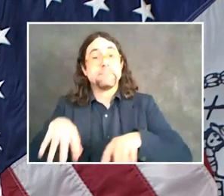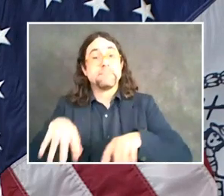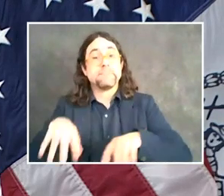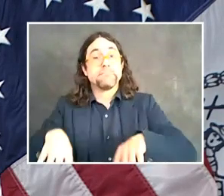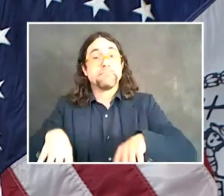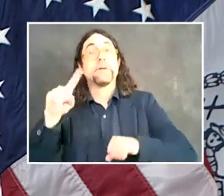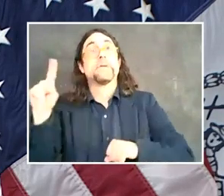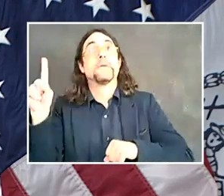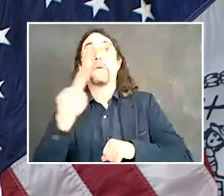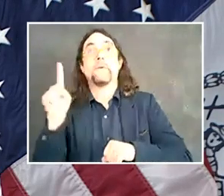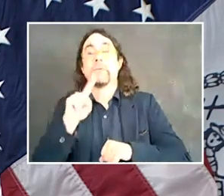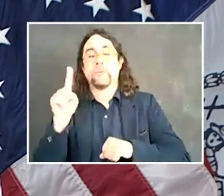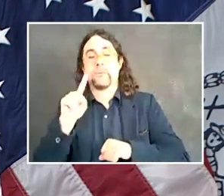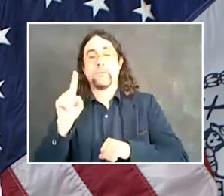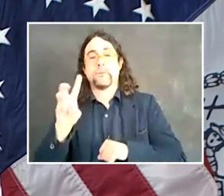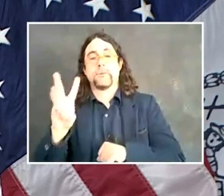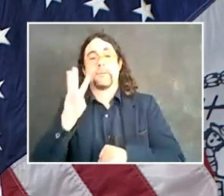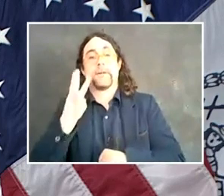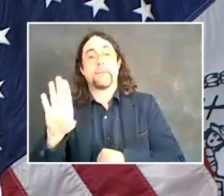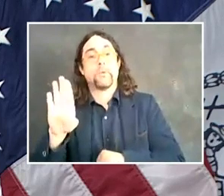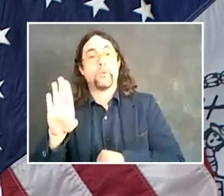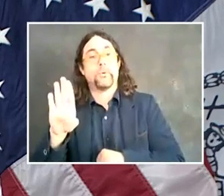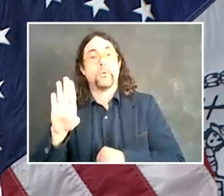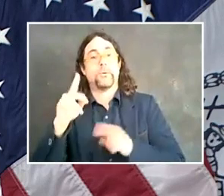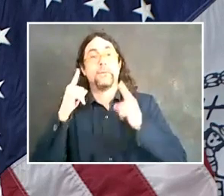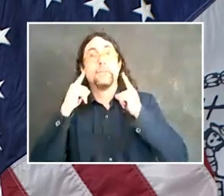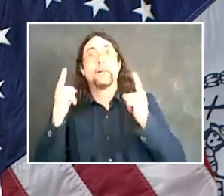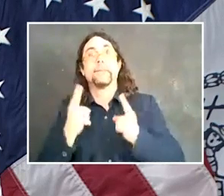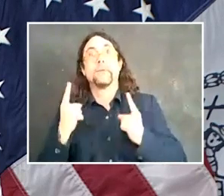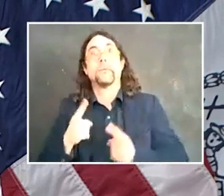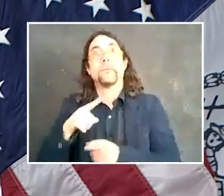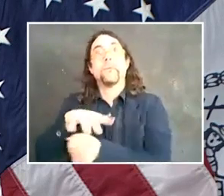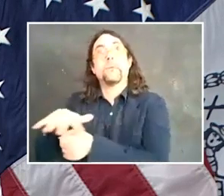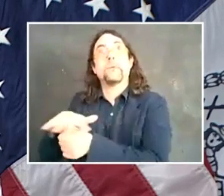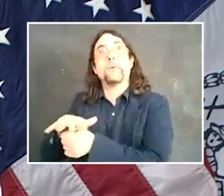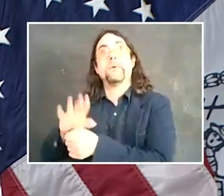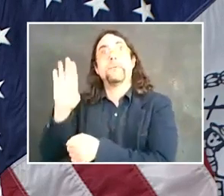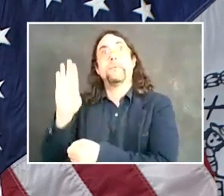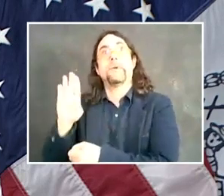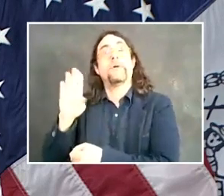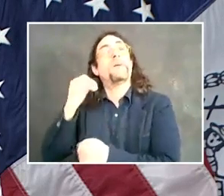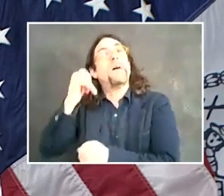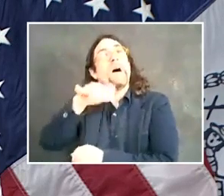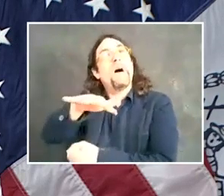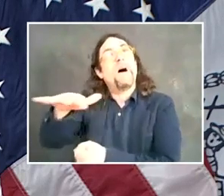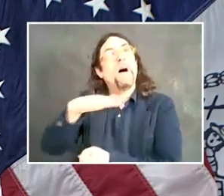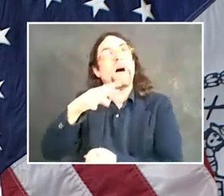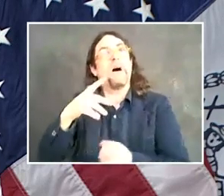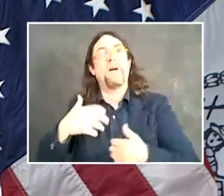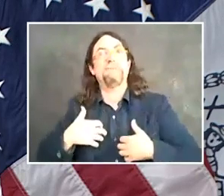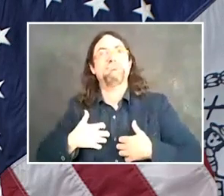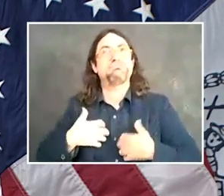OUT WHEN THERE'S BEEN VIOLATIONS OF SOCIAL DISTANCING IN MANY PLACES. NUMBER ONE, ASKING FOR AN